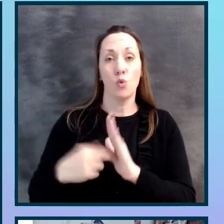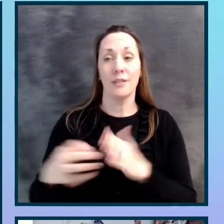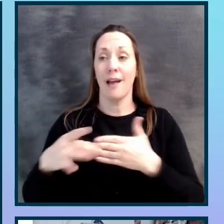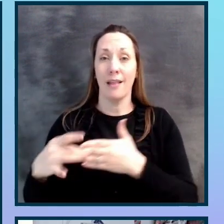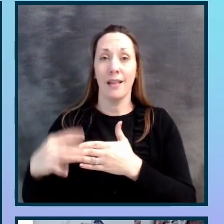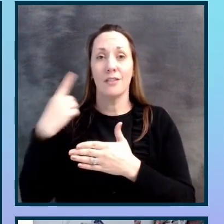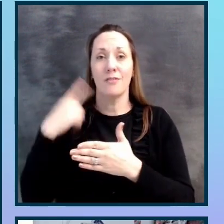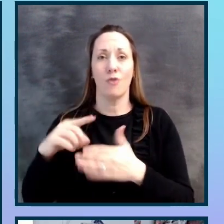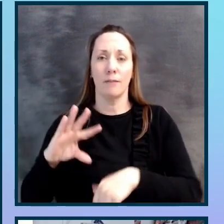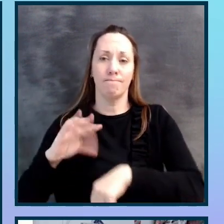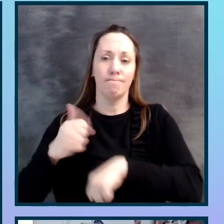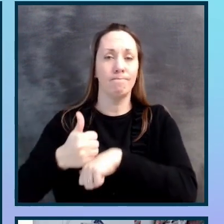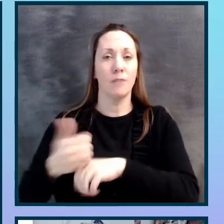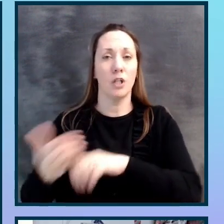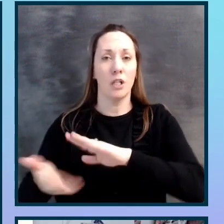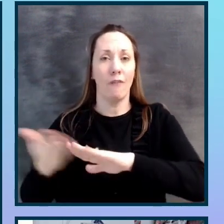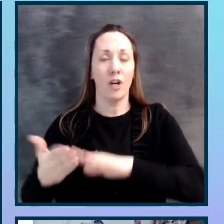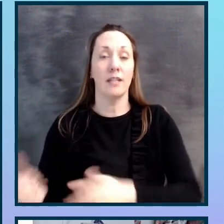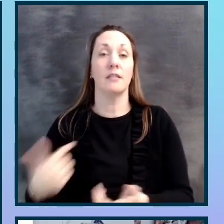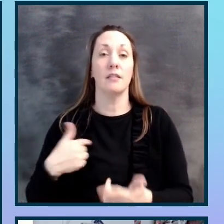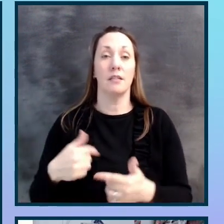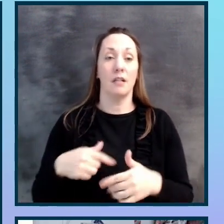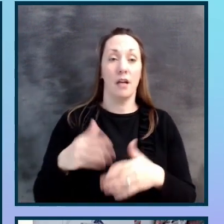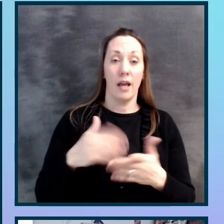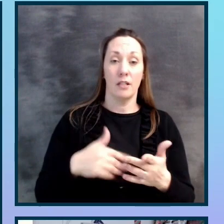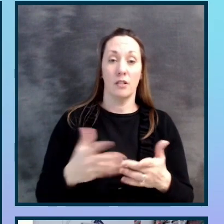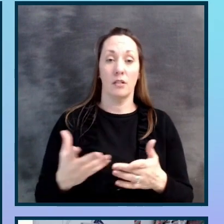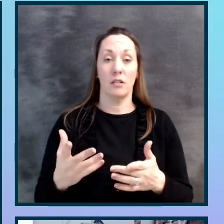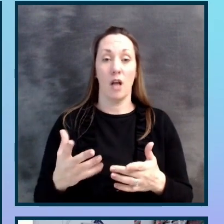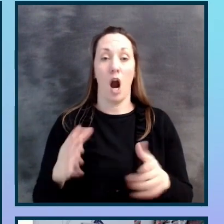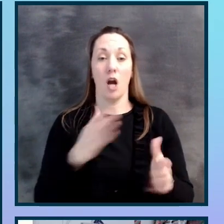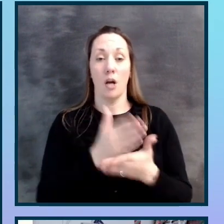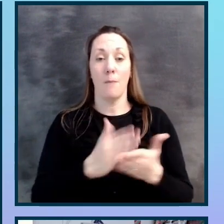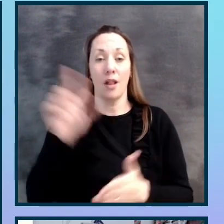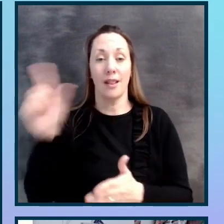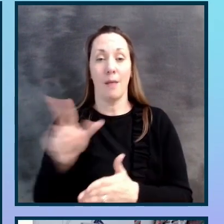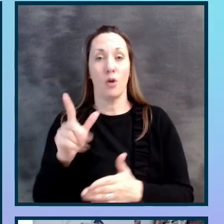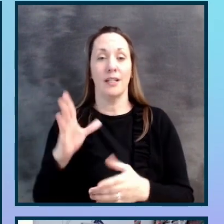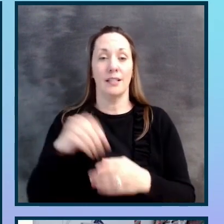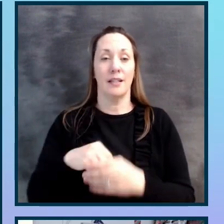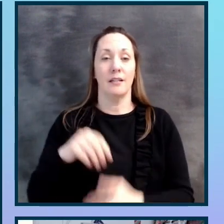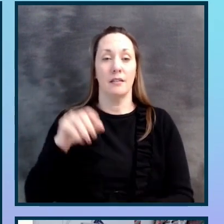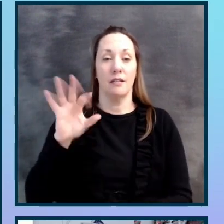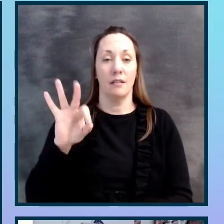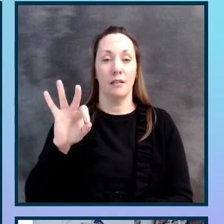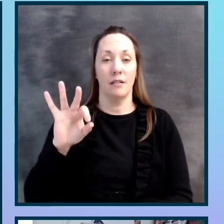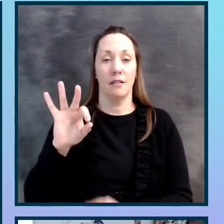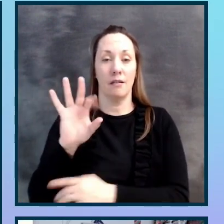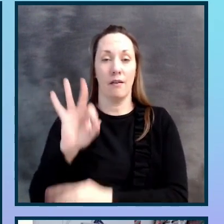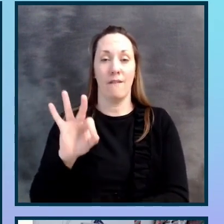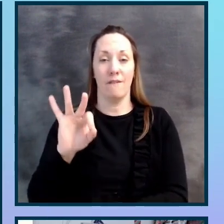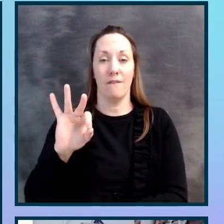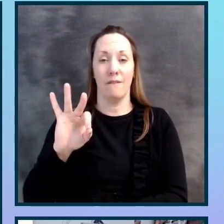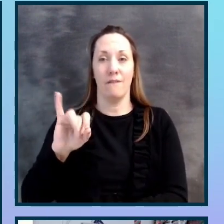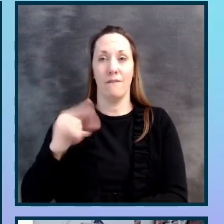Our component library has been created in Figma where our designers can create mock-ups using the predefined components